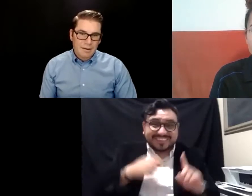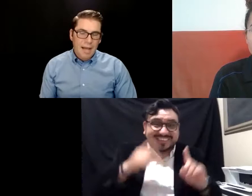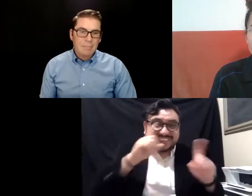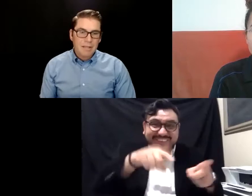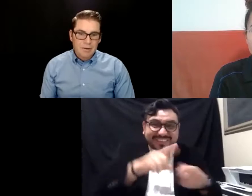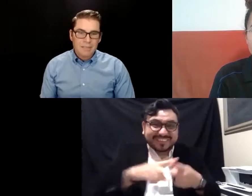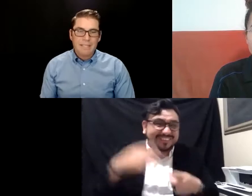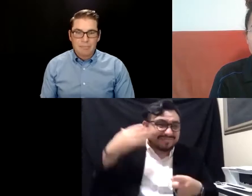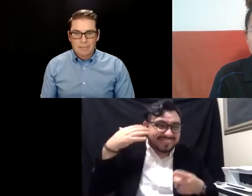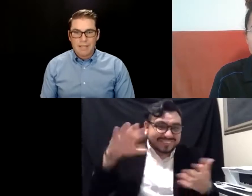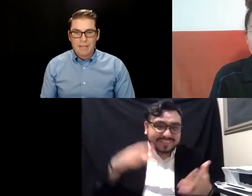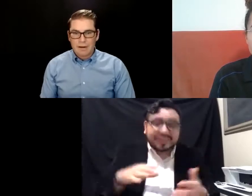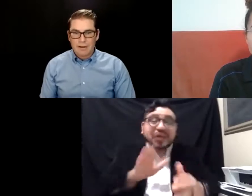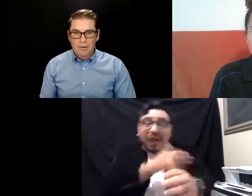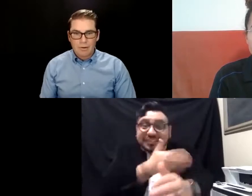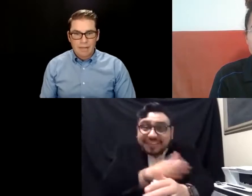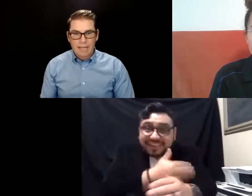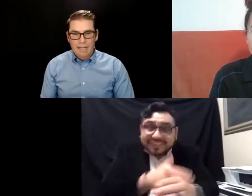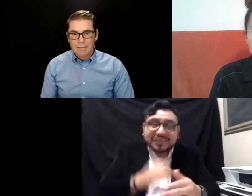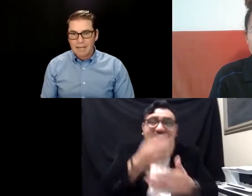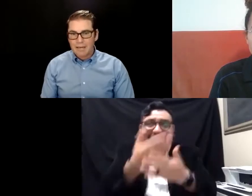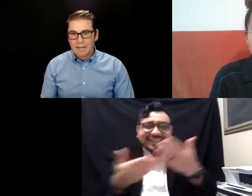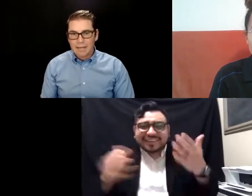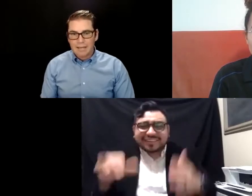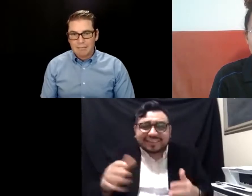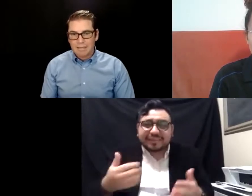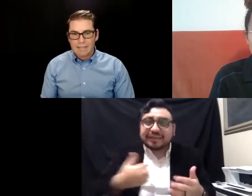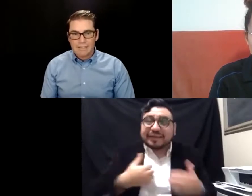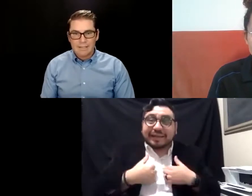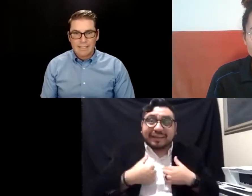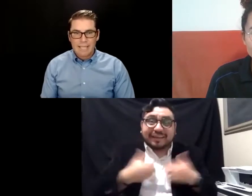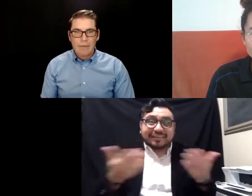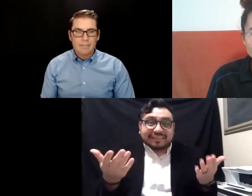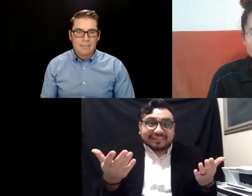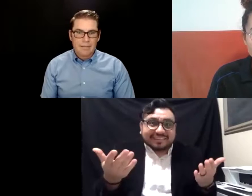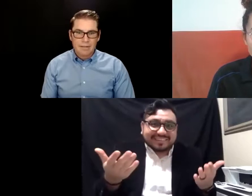I'd be the only deaf person there or like it would be an event related to sound, specifically